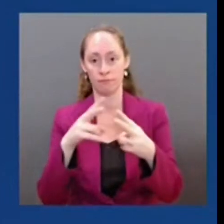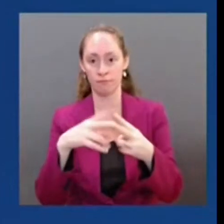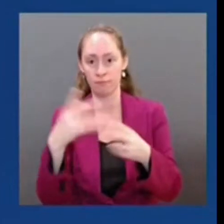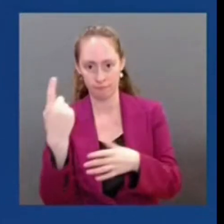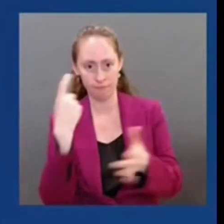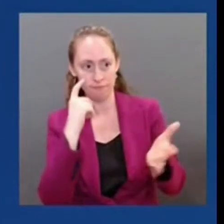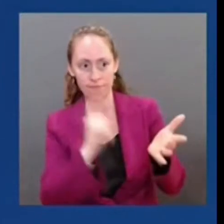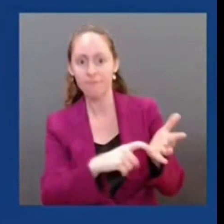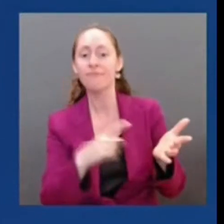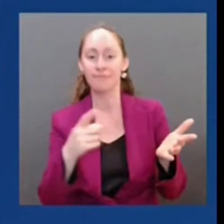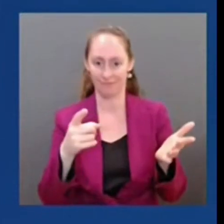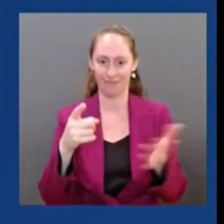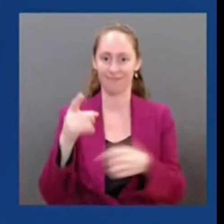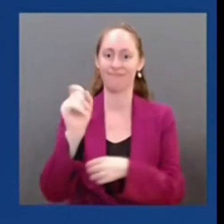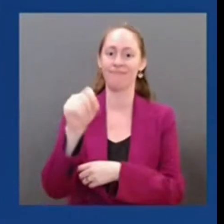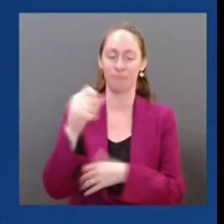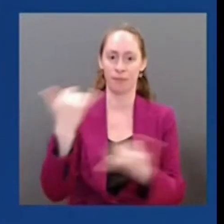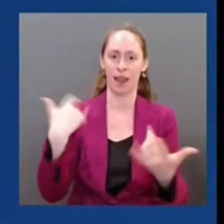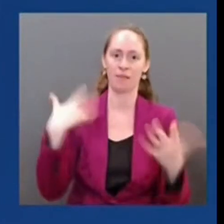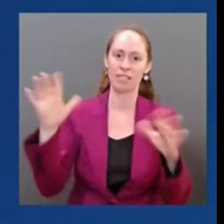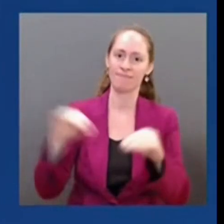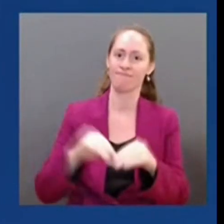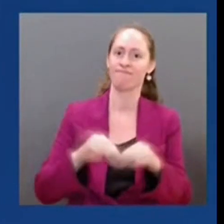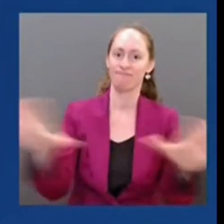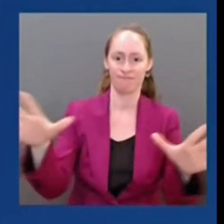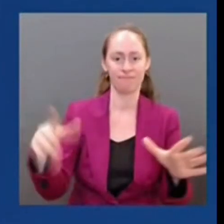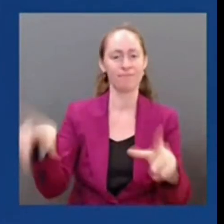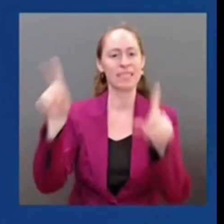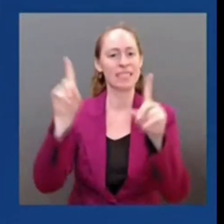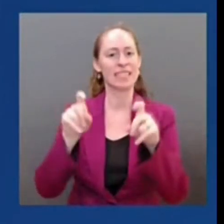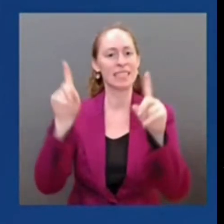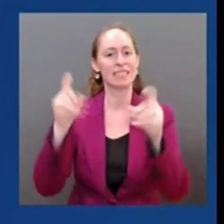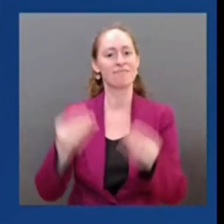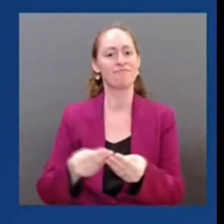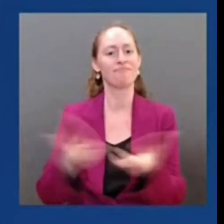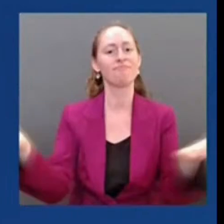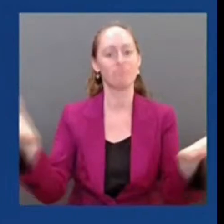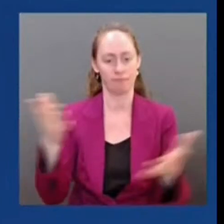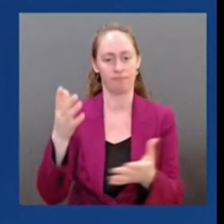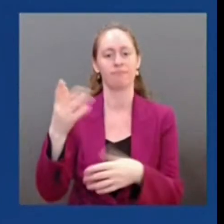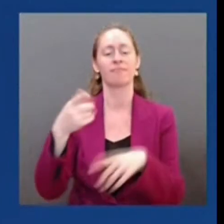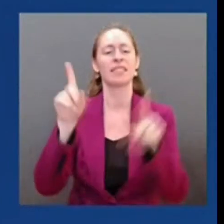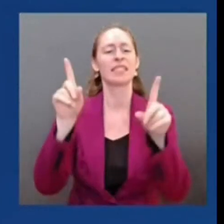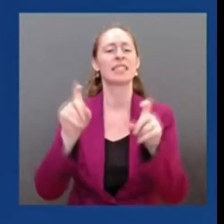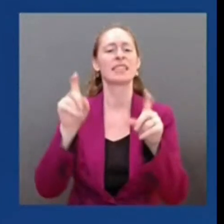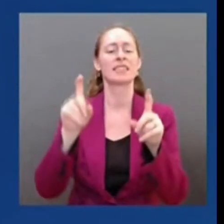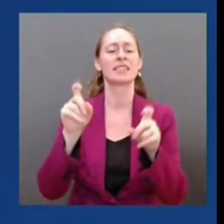TWO MAJOR DELOPMTS D, IF YOU HAVE BEEN WATCHING, WE HAVE